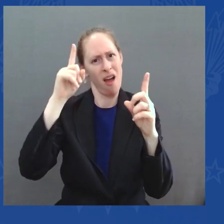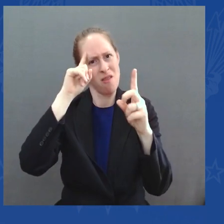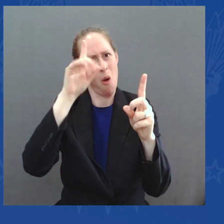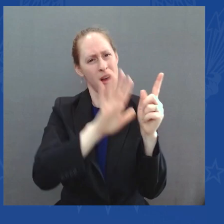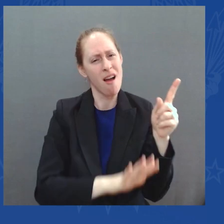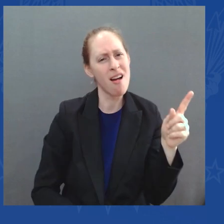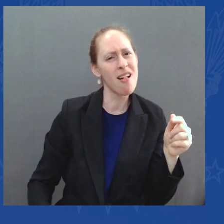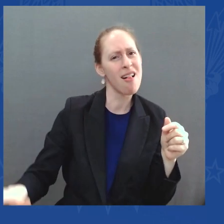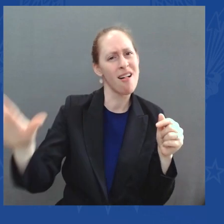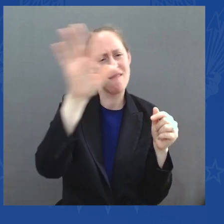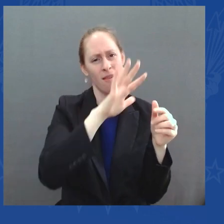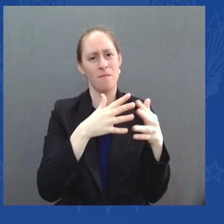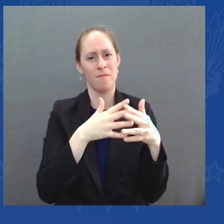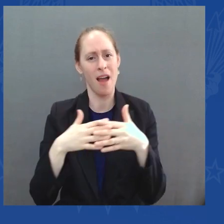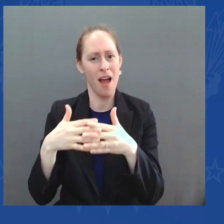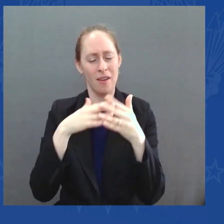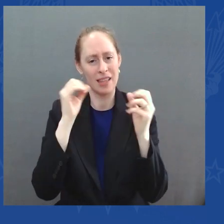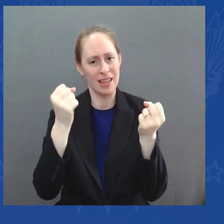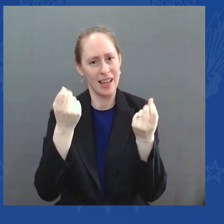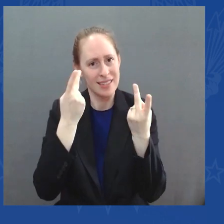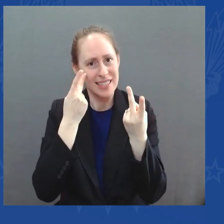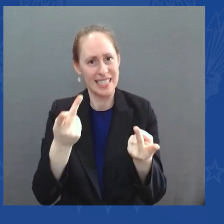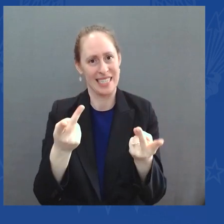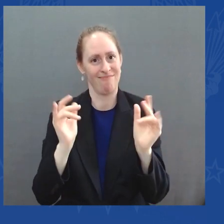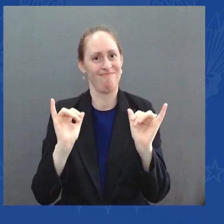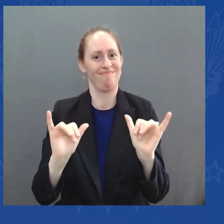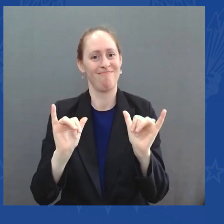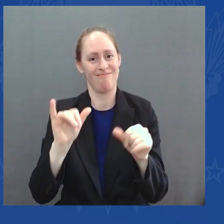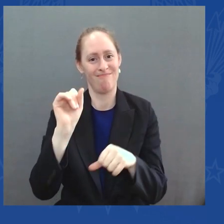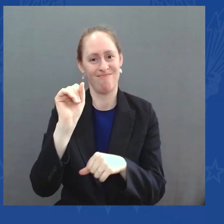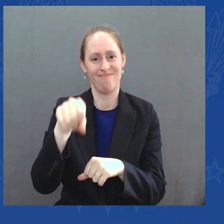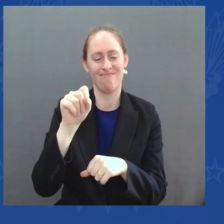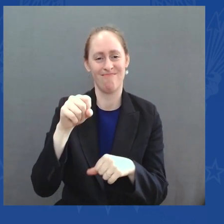but it is that burden, that sacred burden for those of us